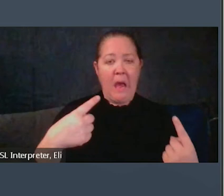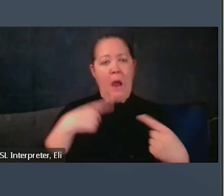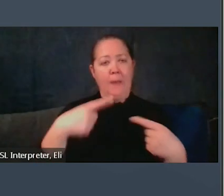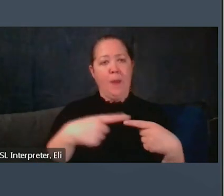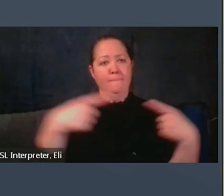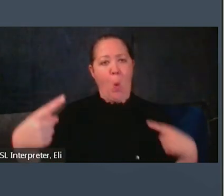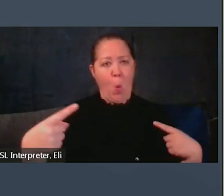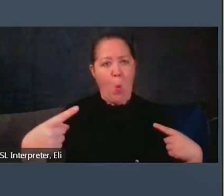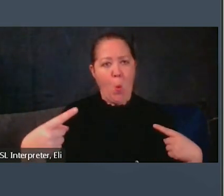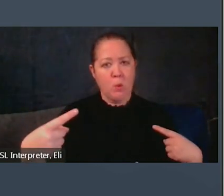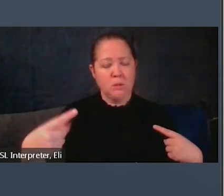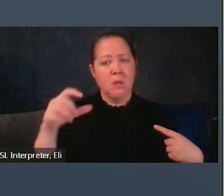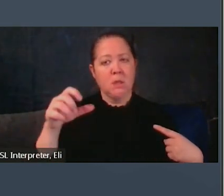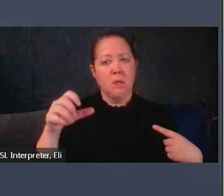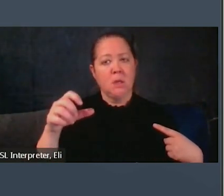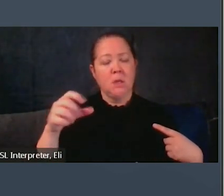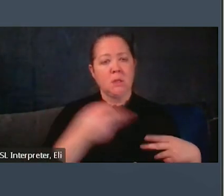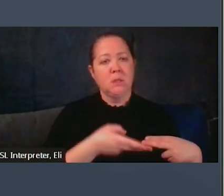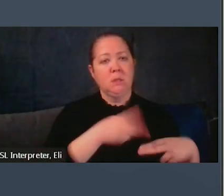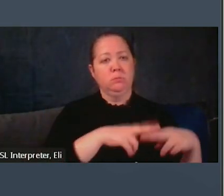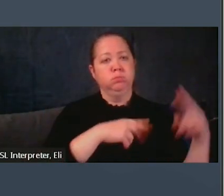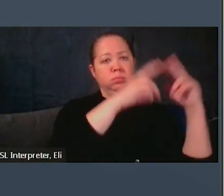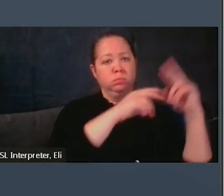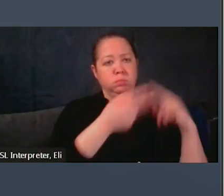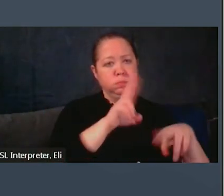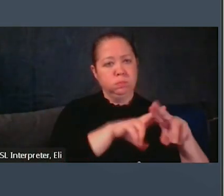I asked that we return to the beginning of this process and